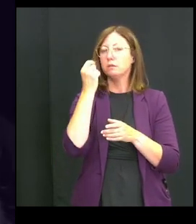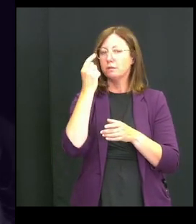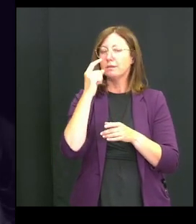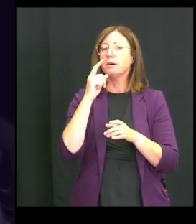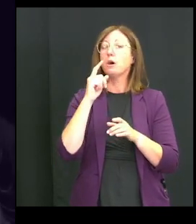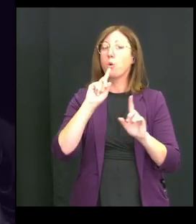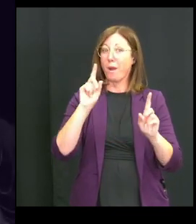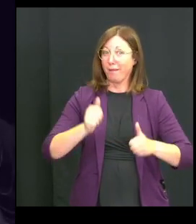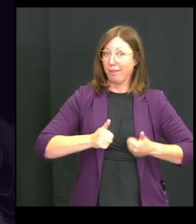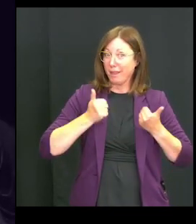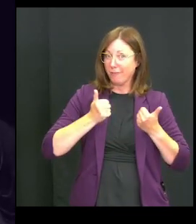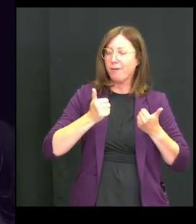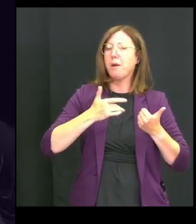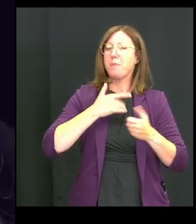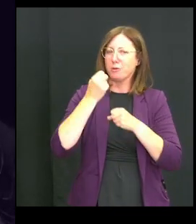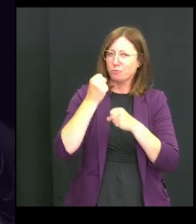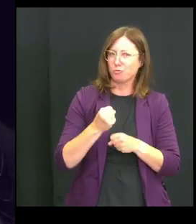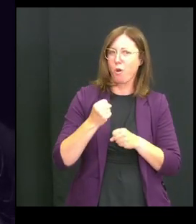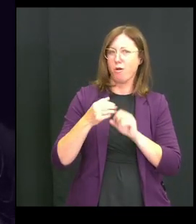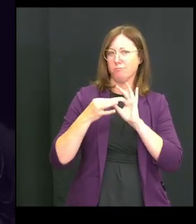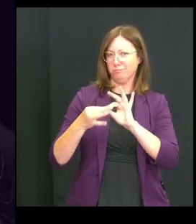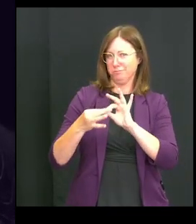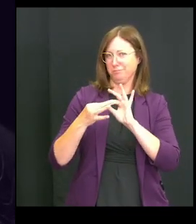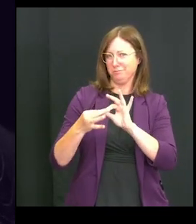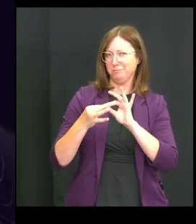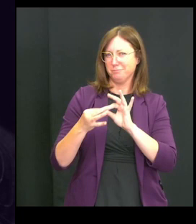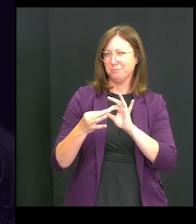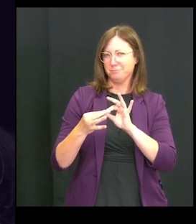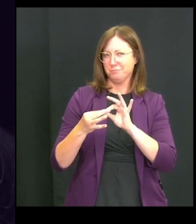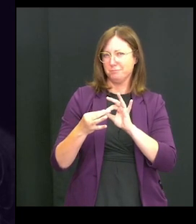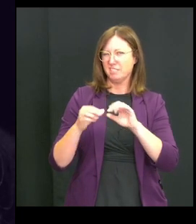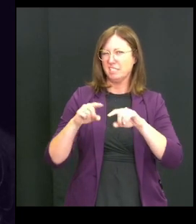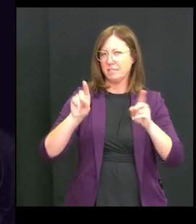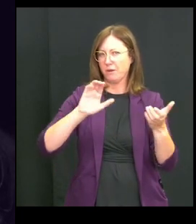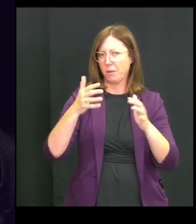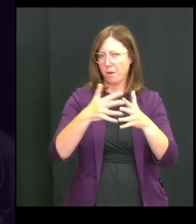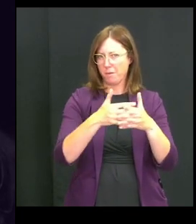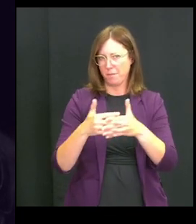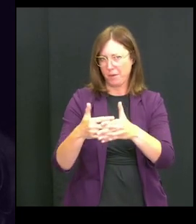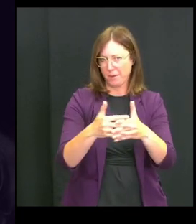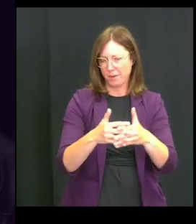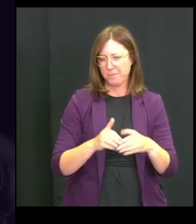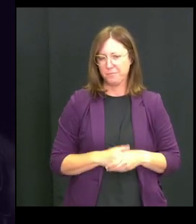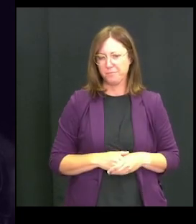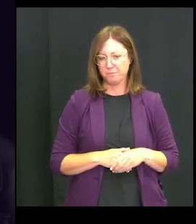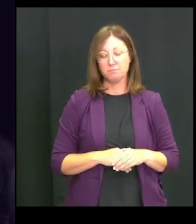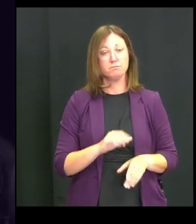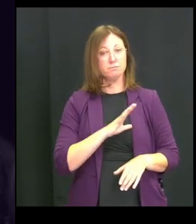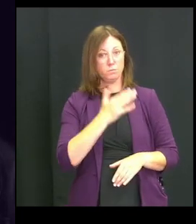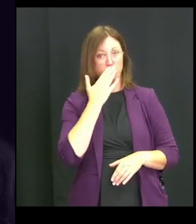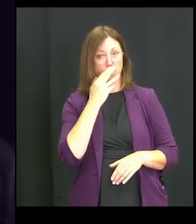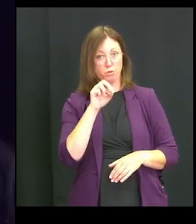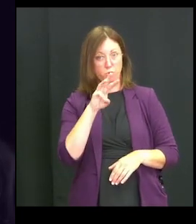And they're much weaker than what we see in the United States. So that's good news.